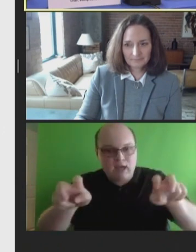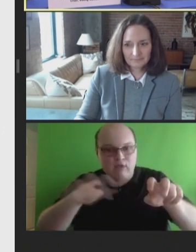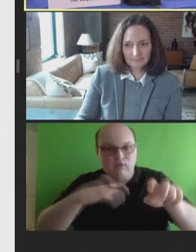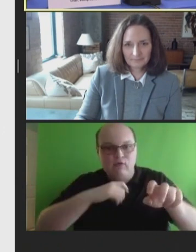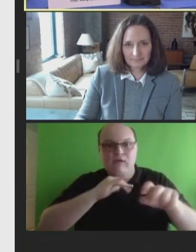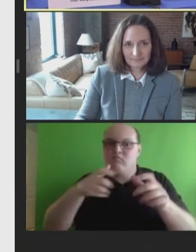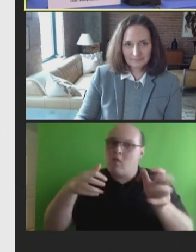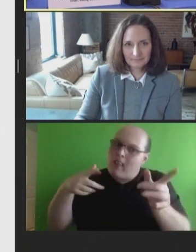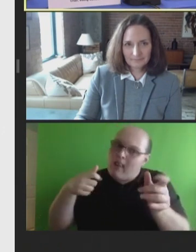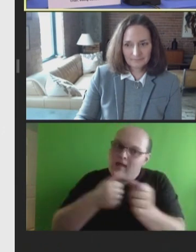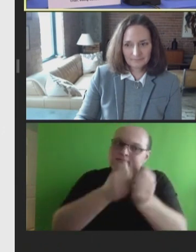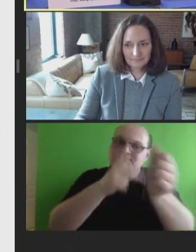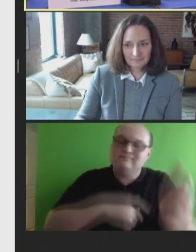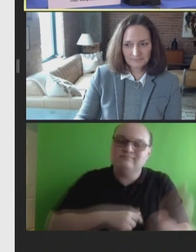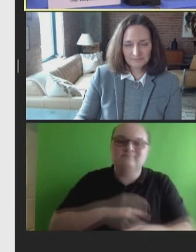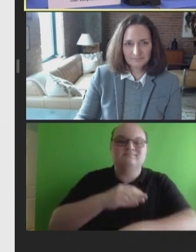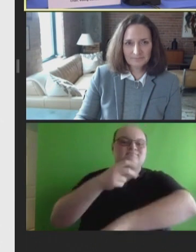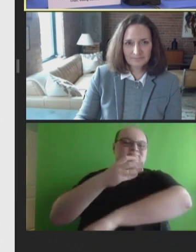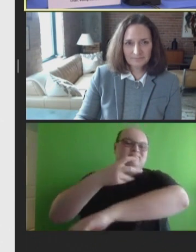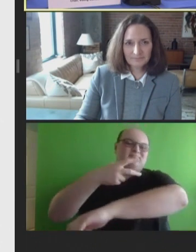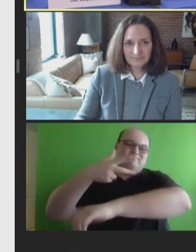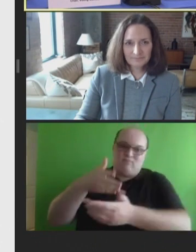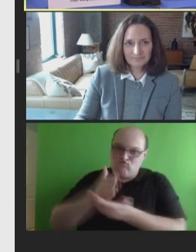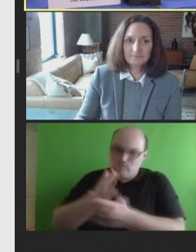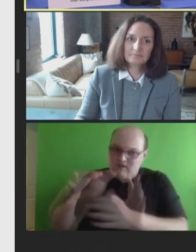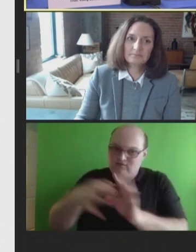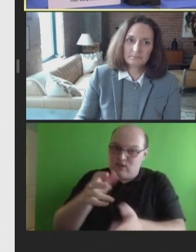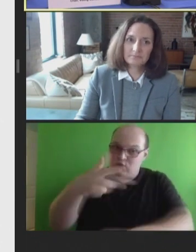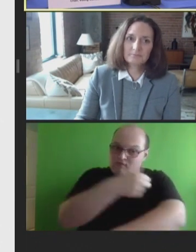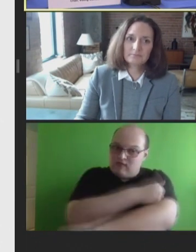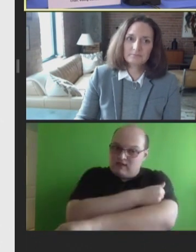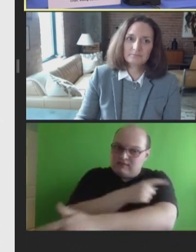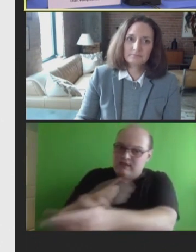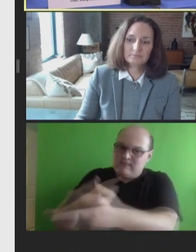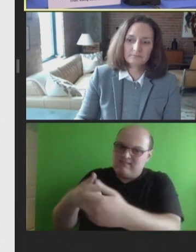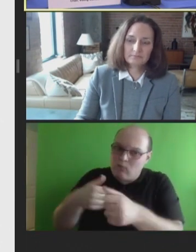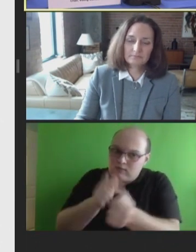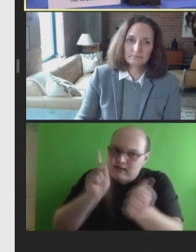Restoring Vaccination Rates. Thank you all for joining us for our June NVAC meeting.